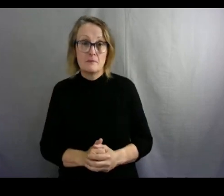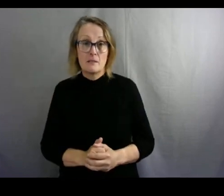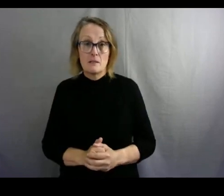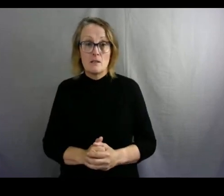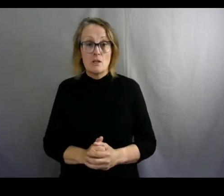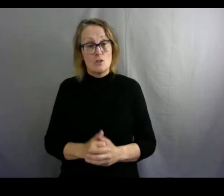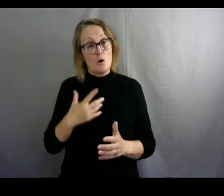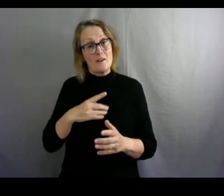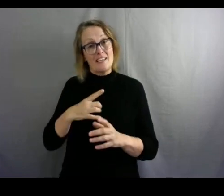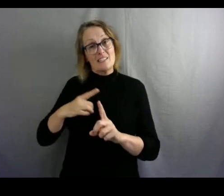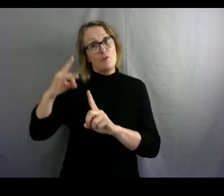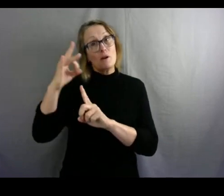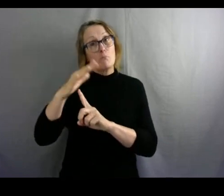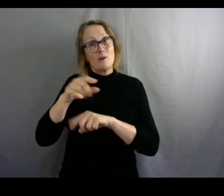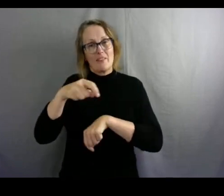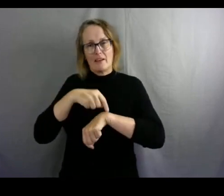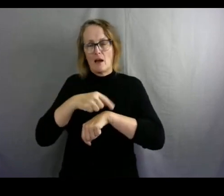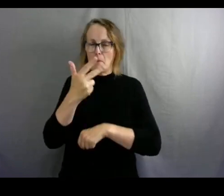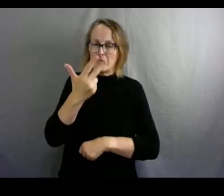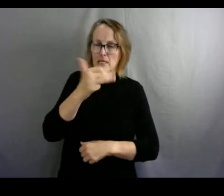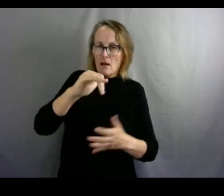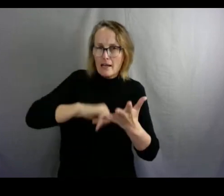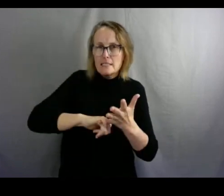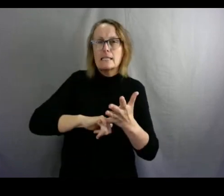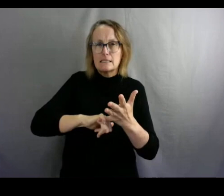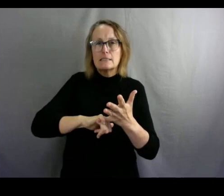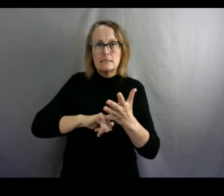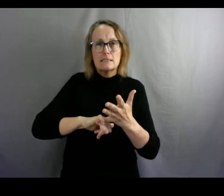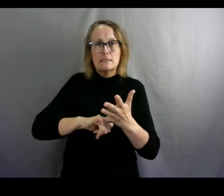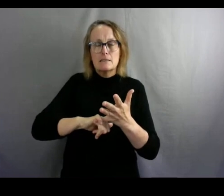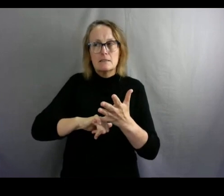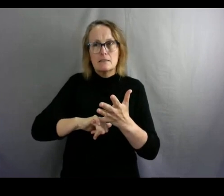And many find that the impressionist movement